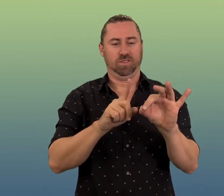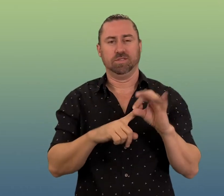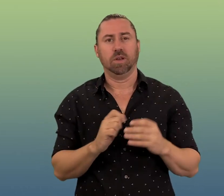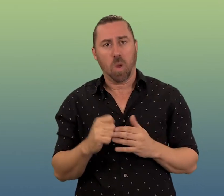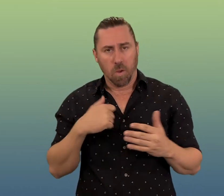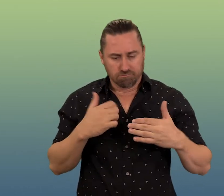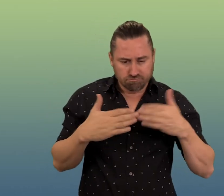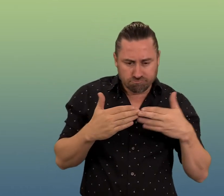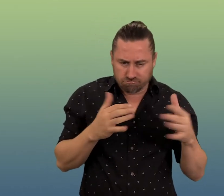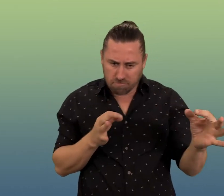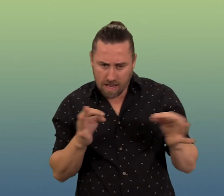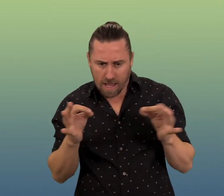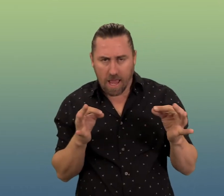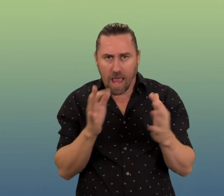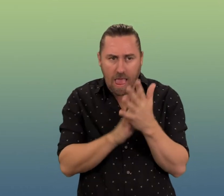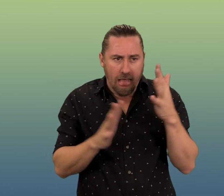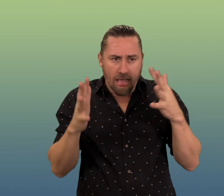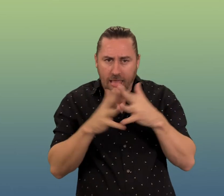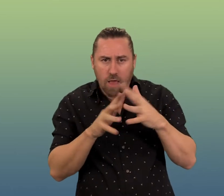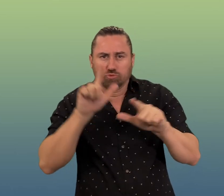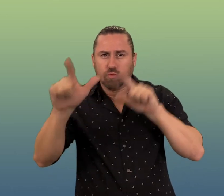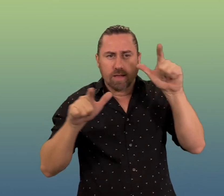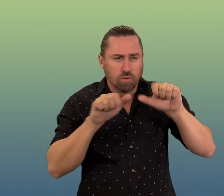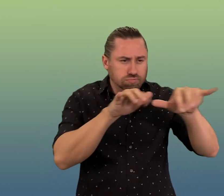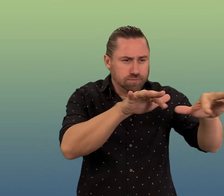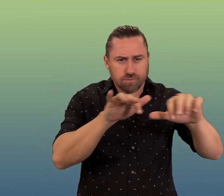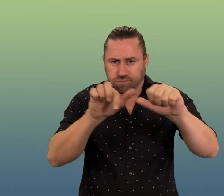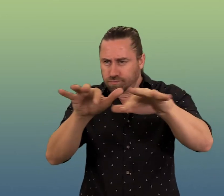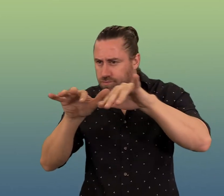We plan, manage and deliver Queensland's integrated transport environment